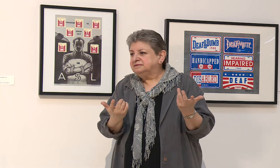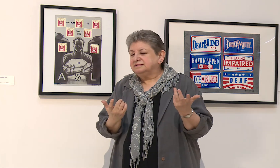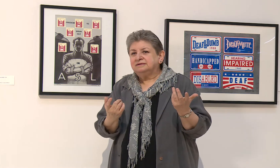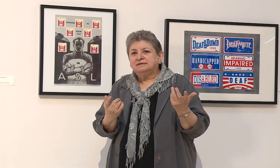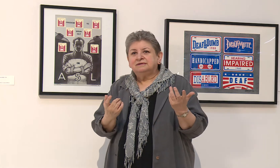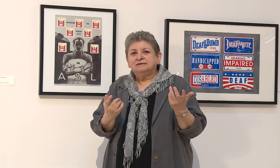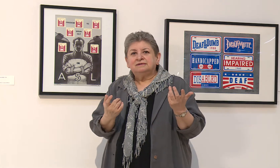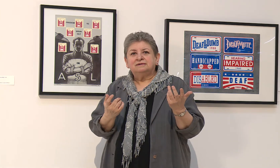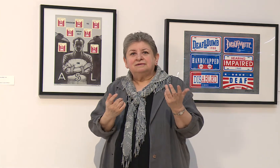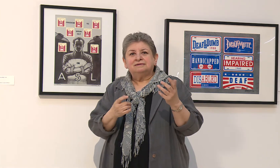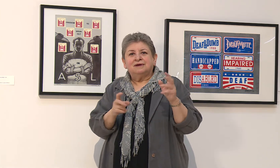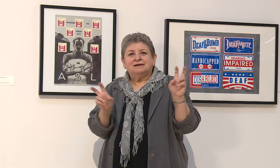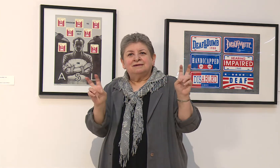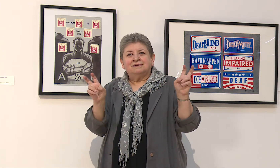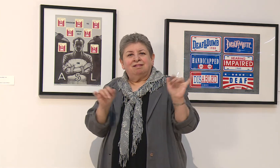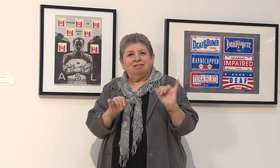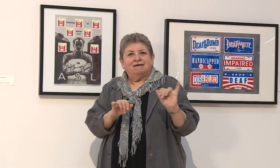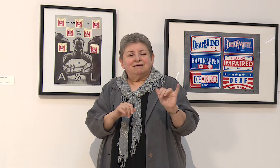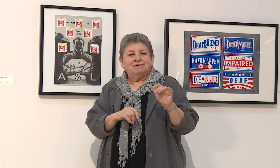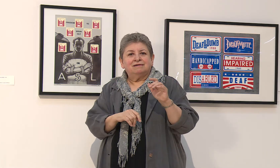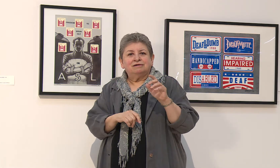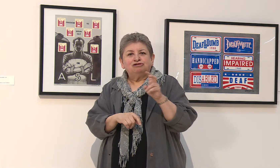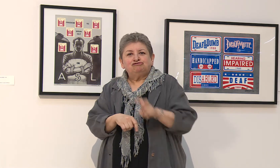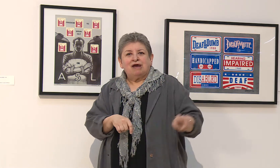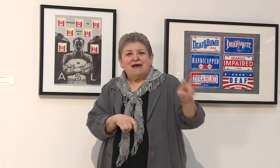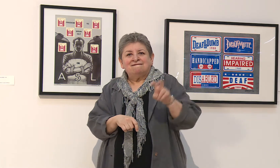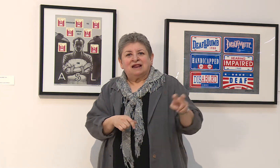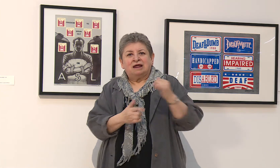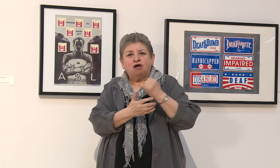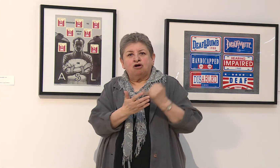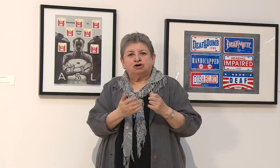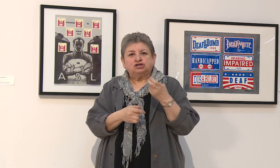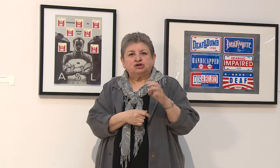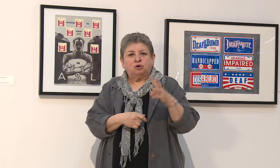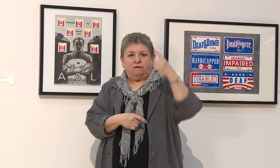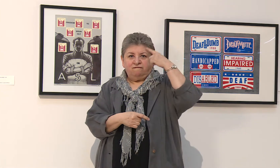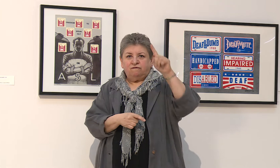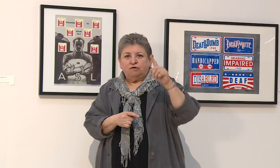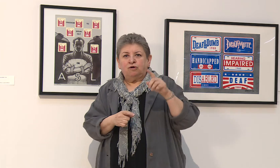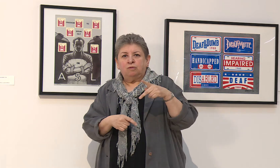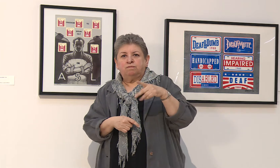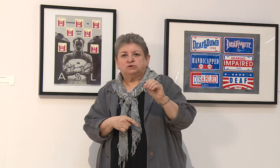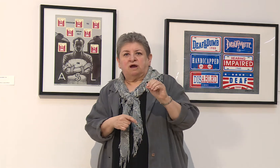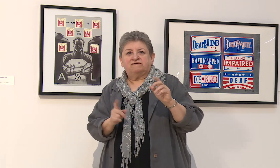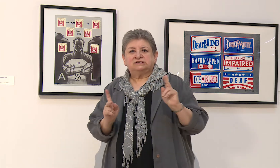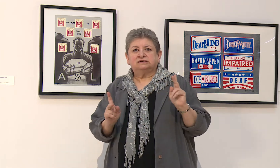Now, "Mail Art" was, in essence, a traveling art show.